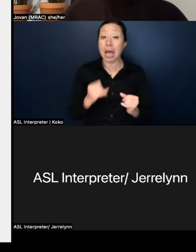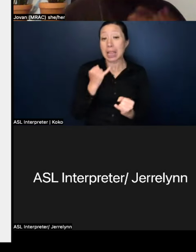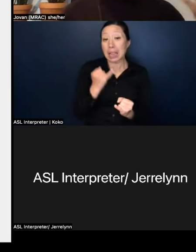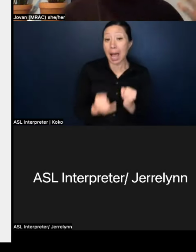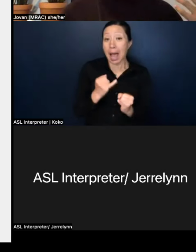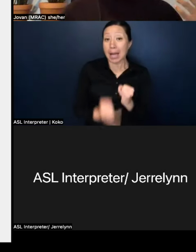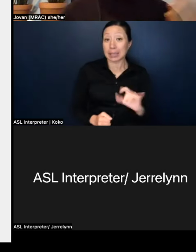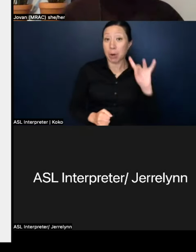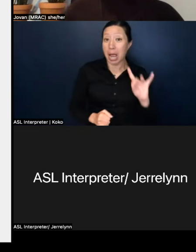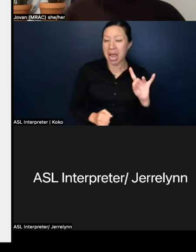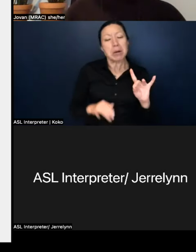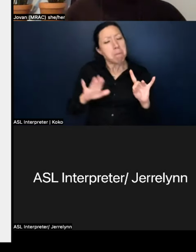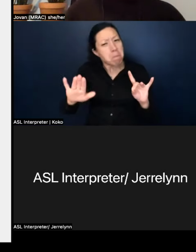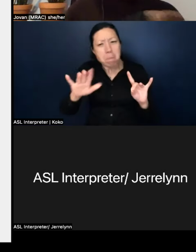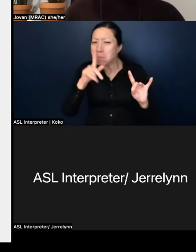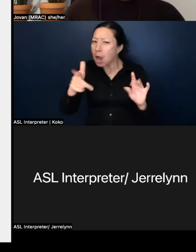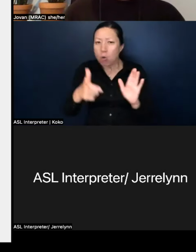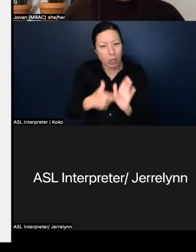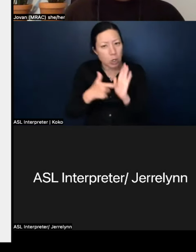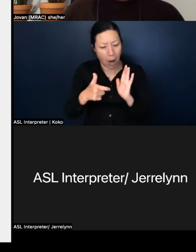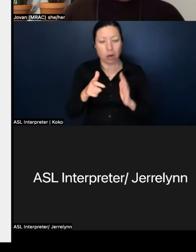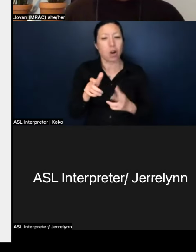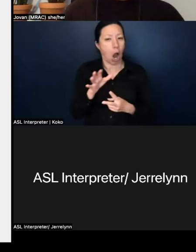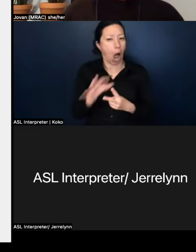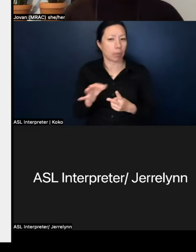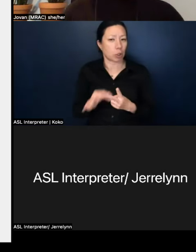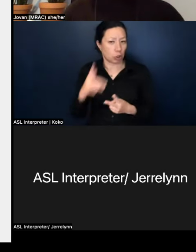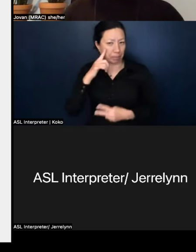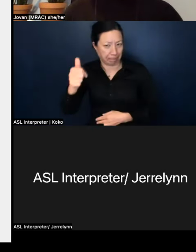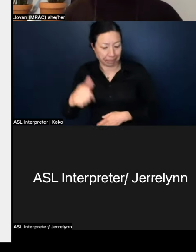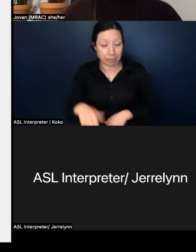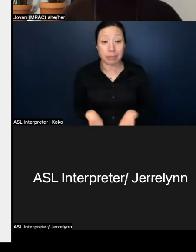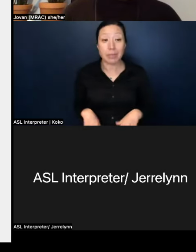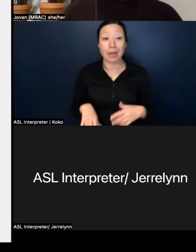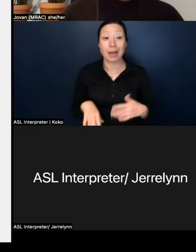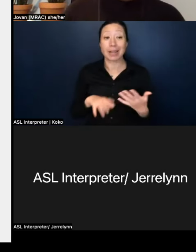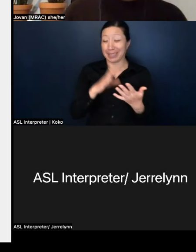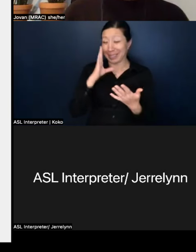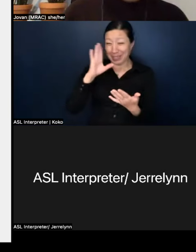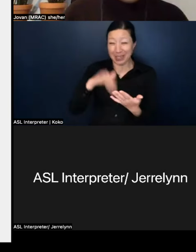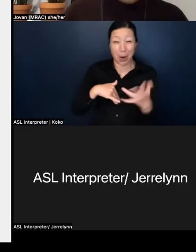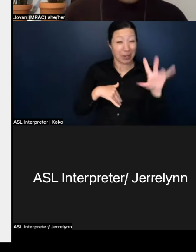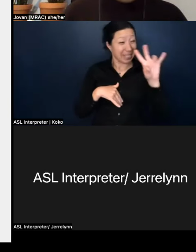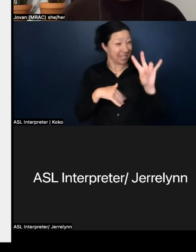I'm sure that this kind of short list of questions doesn't cover everything that you might want to say to us.